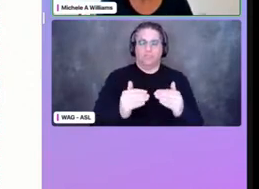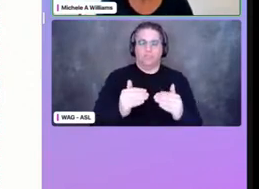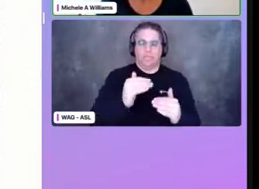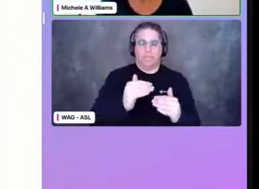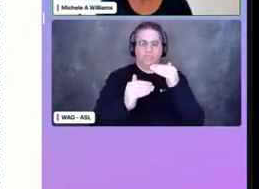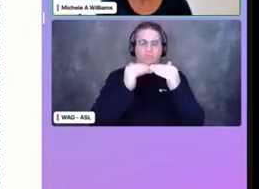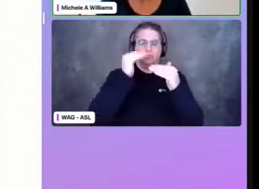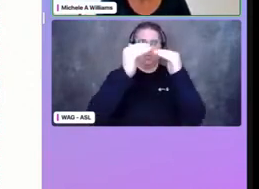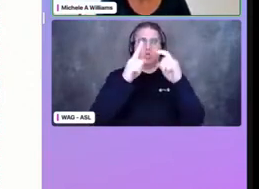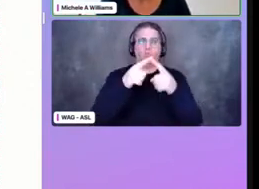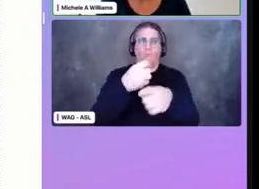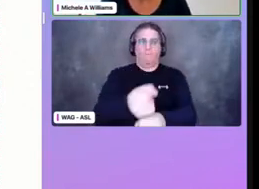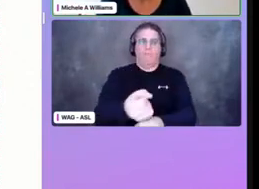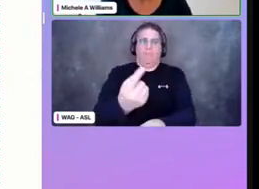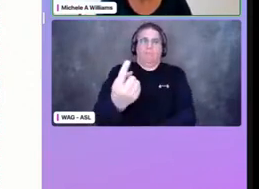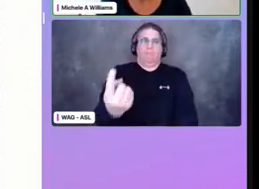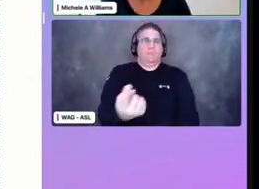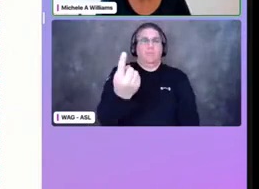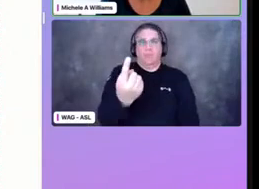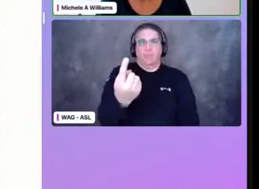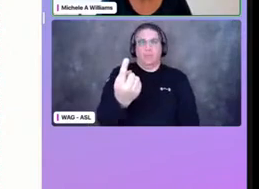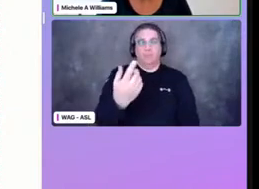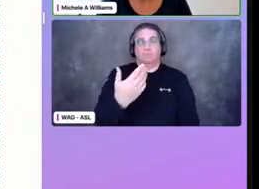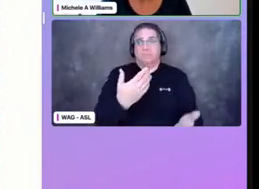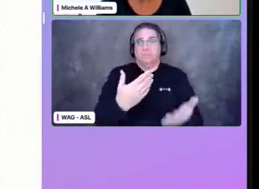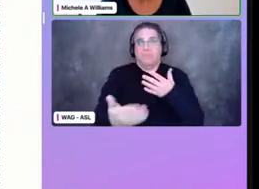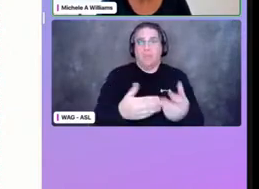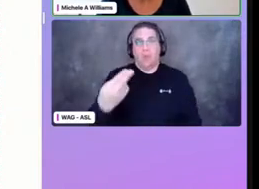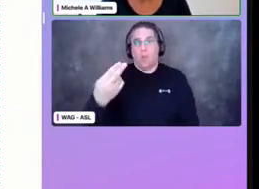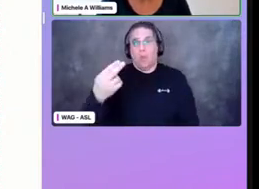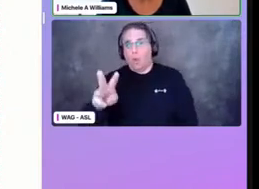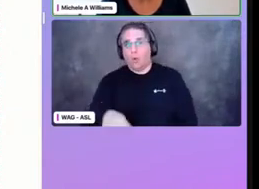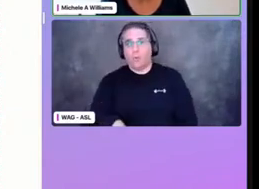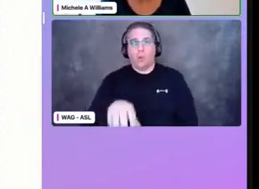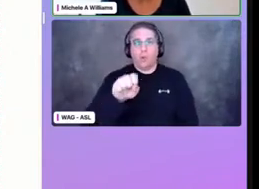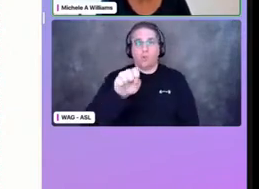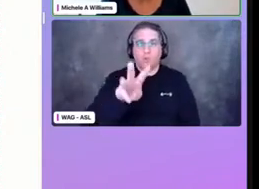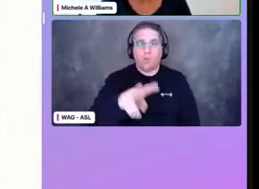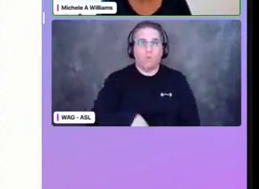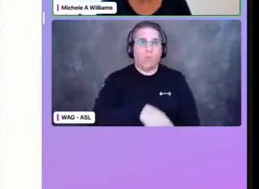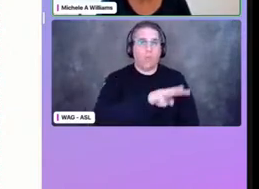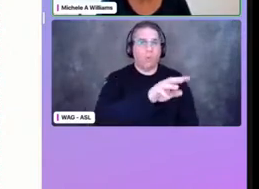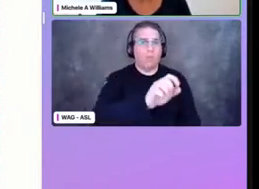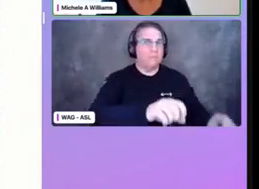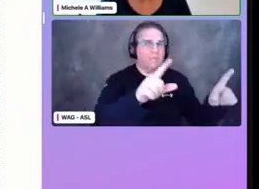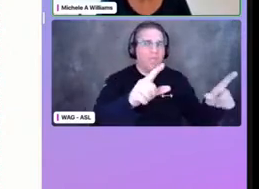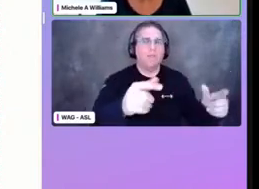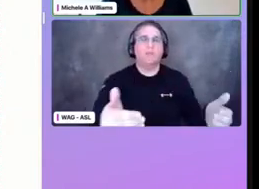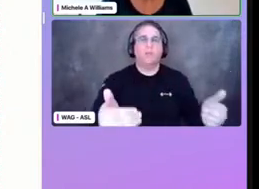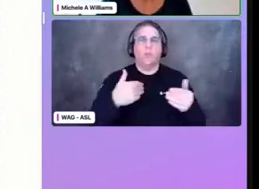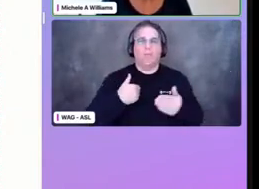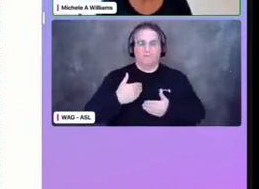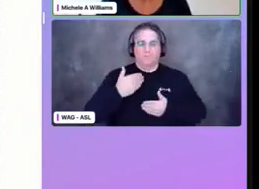each one, but keep in mind that there are various stages that go into the making of something, whether it's a